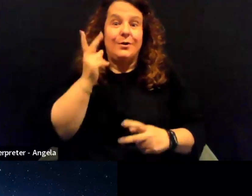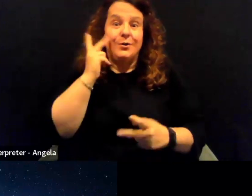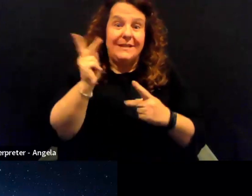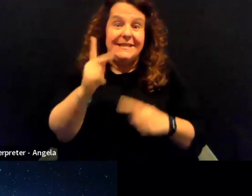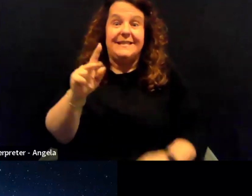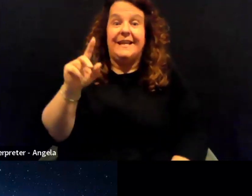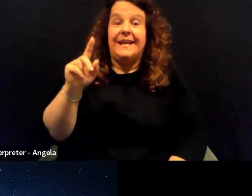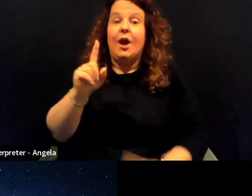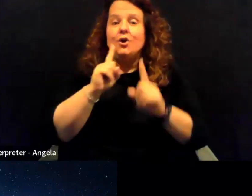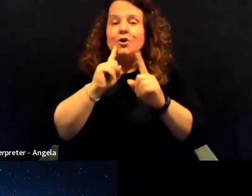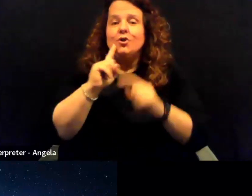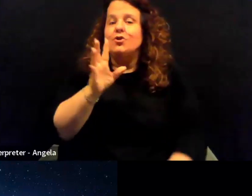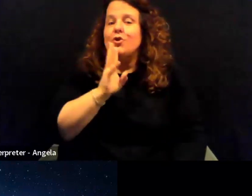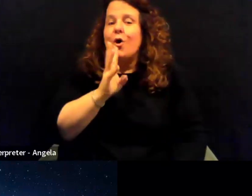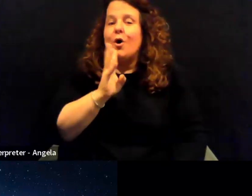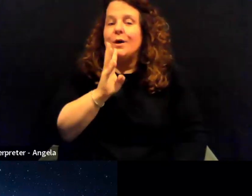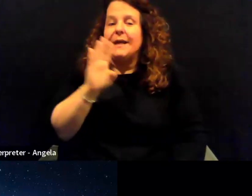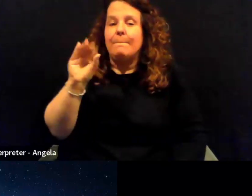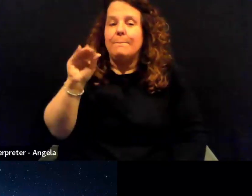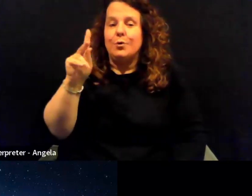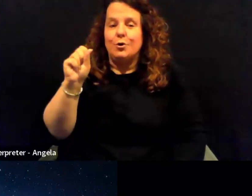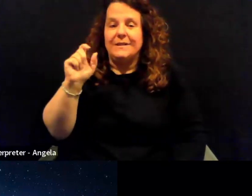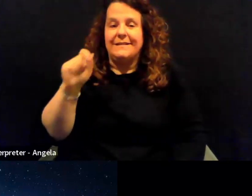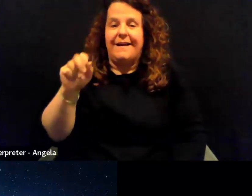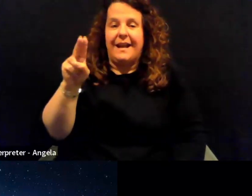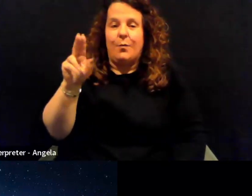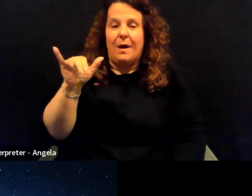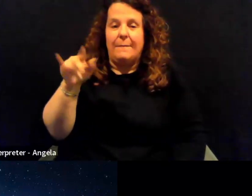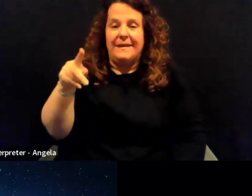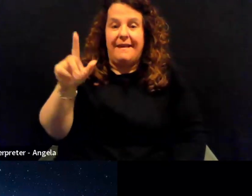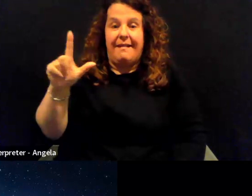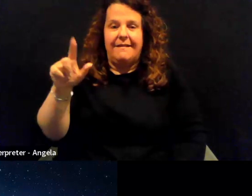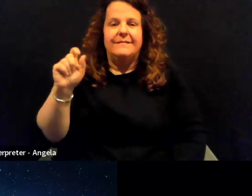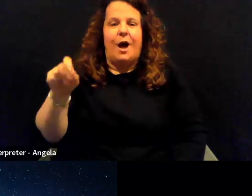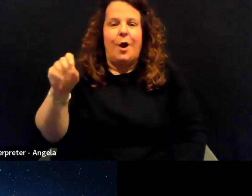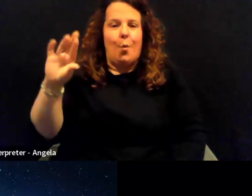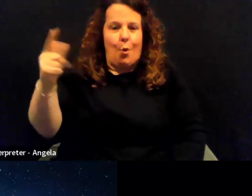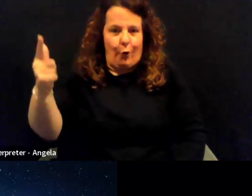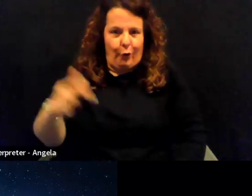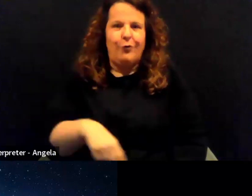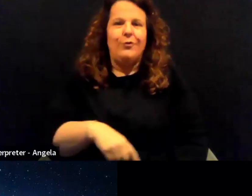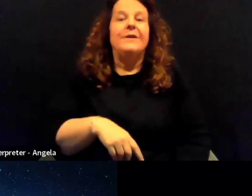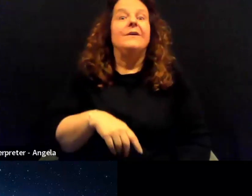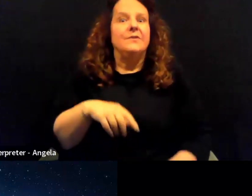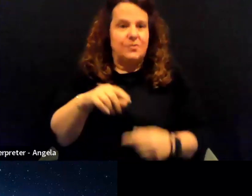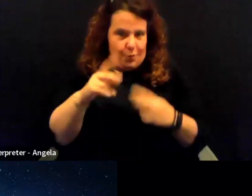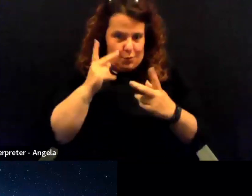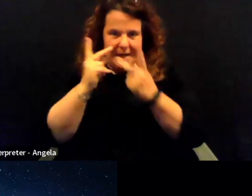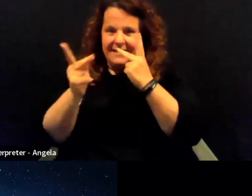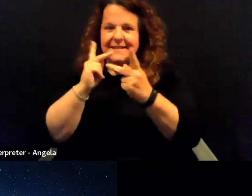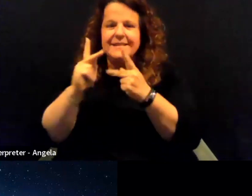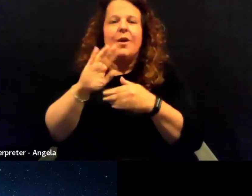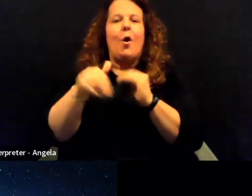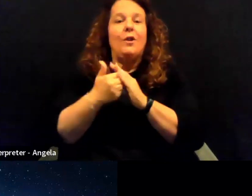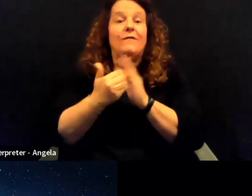nypl. org. to learn about all the programs that Gus alluded to, including our technology workshops which